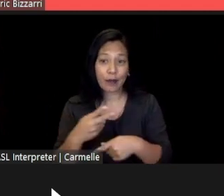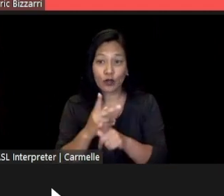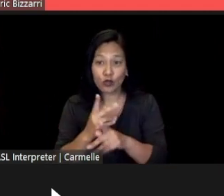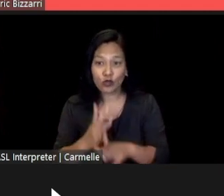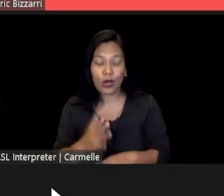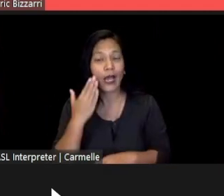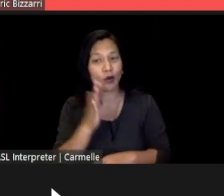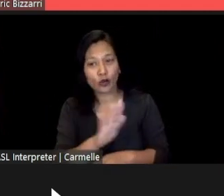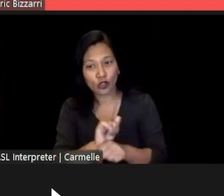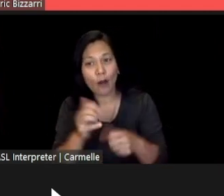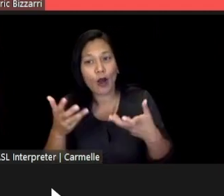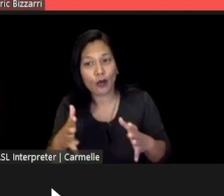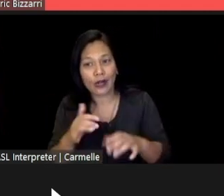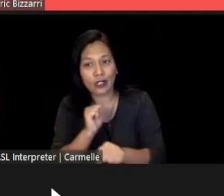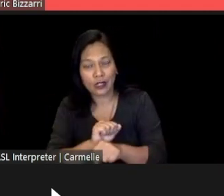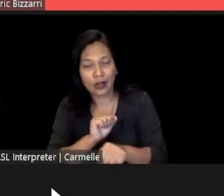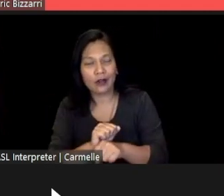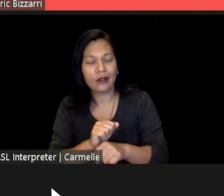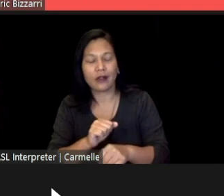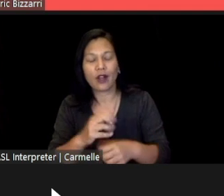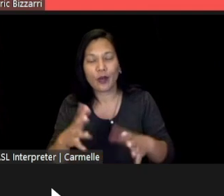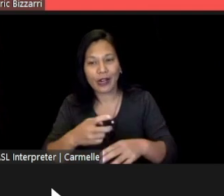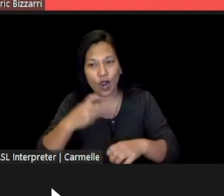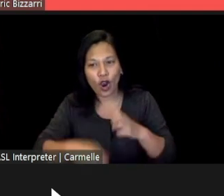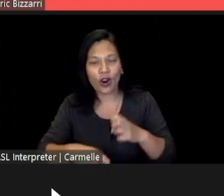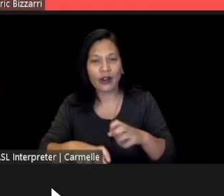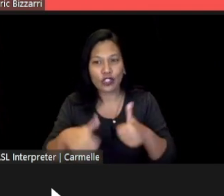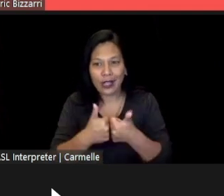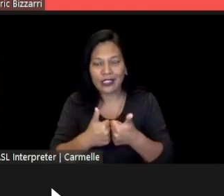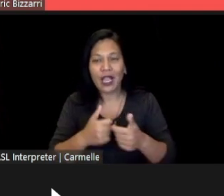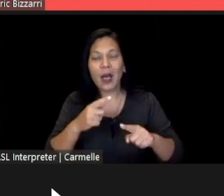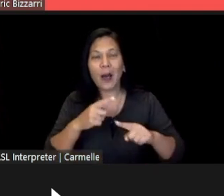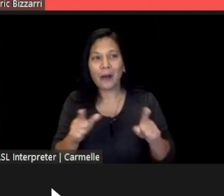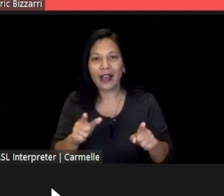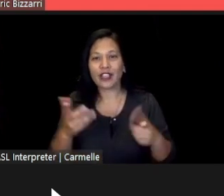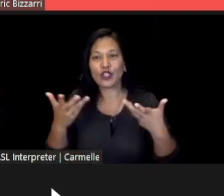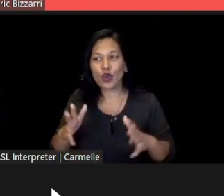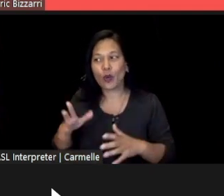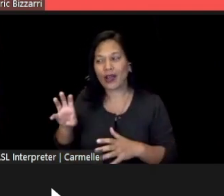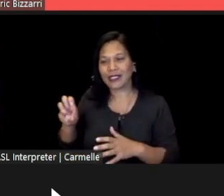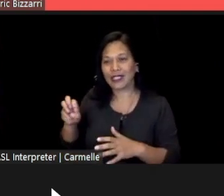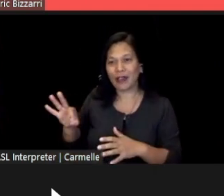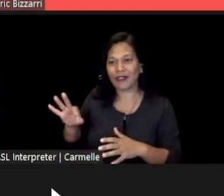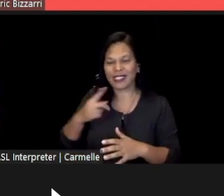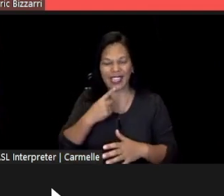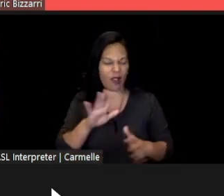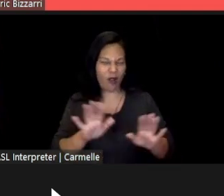challenging and really hard, and I don't envy any of you to make it impossible for the CMF to say, no, it's your job to do all the